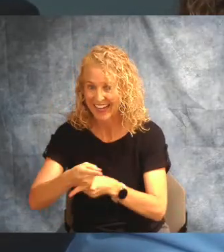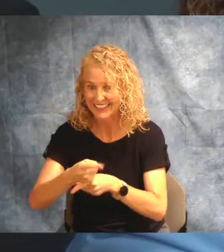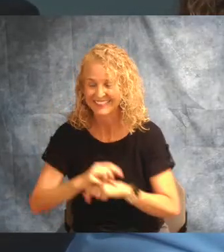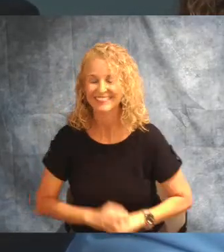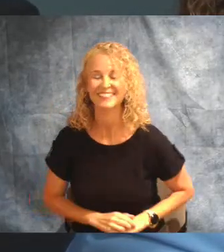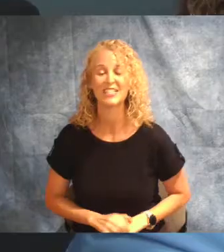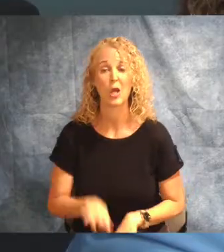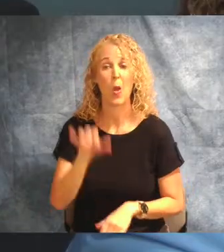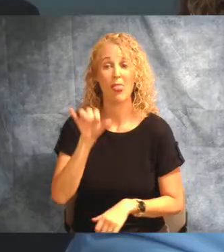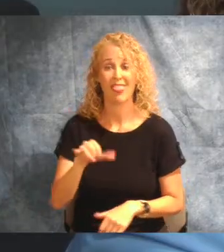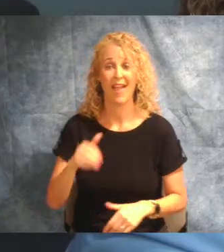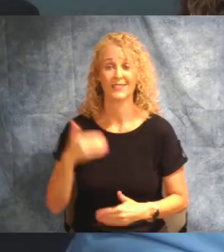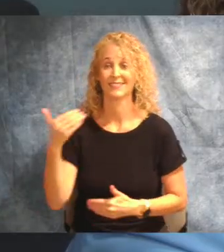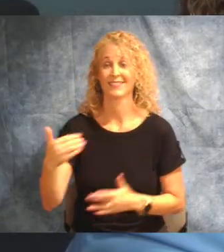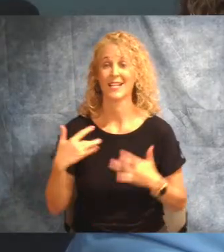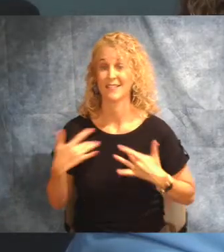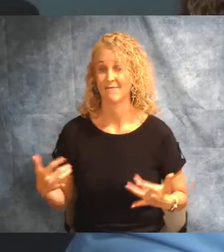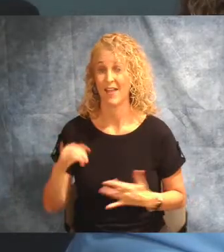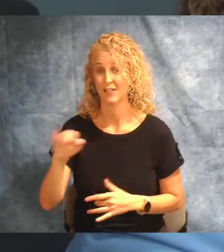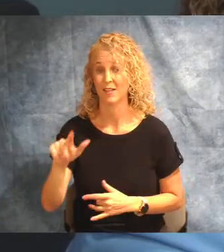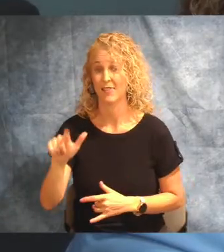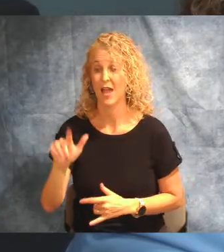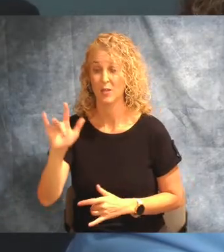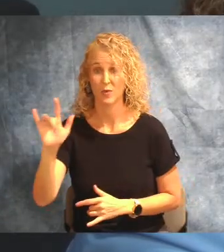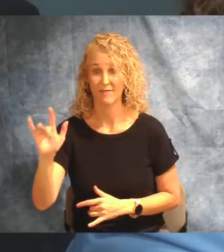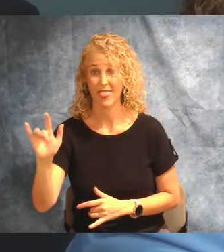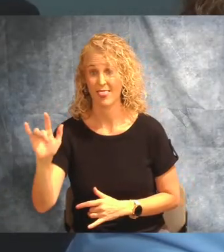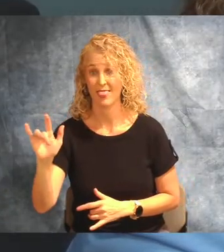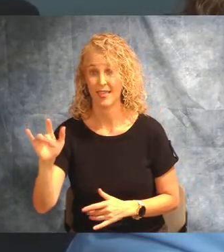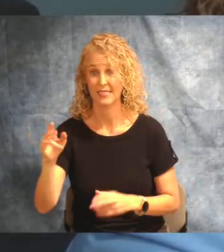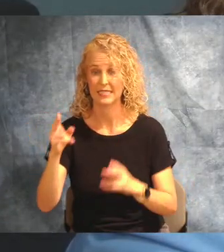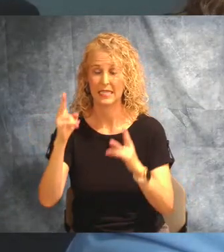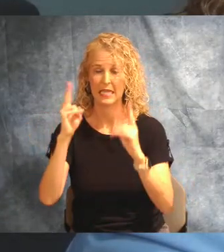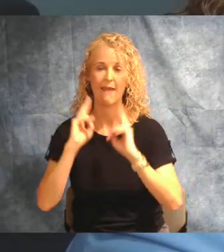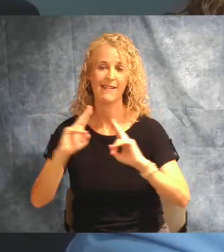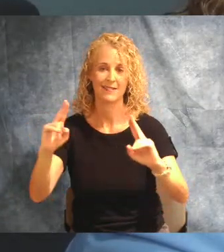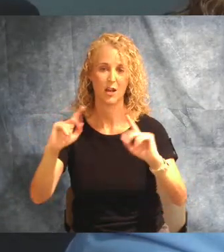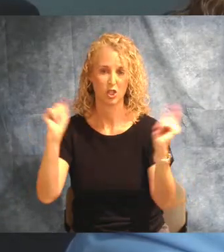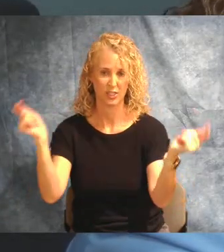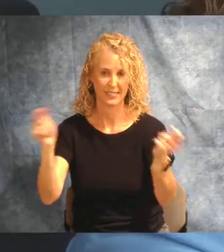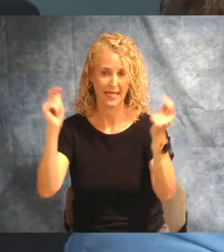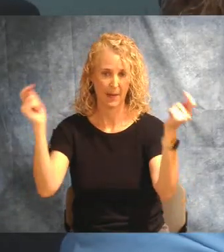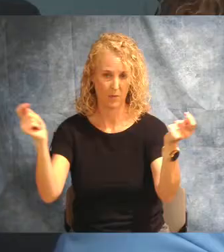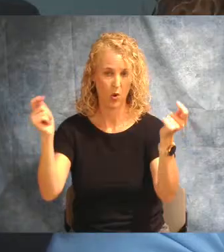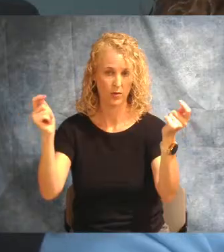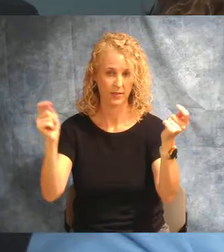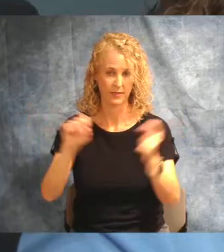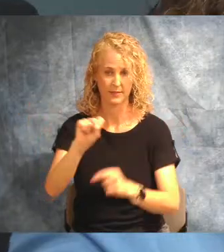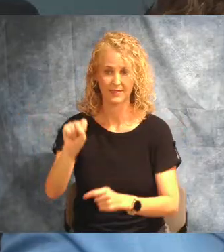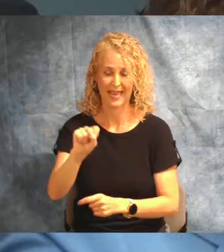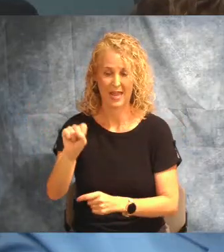that's the next event. And then July 25th will be the induction ceremony. Saturday, July 25th.